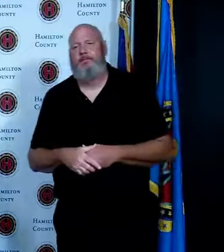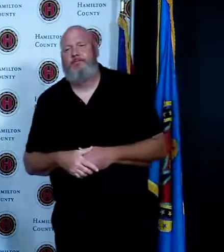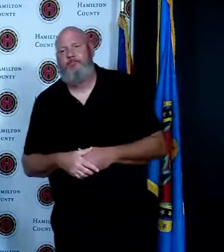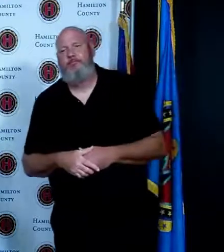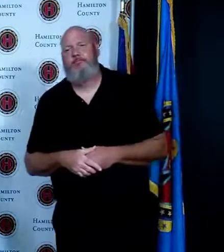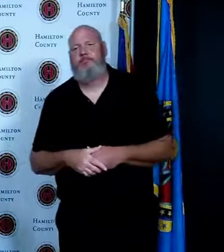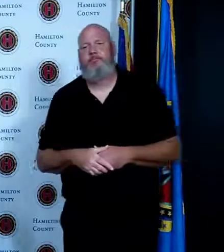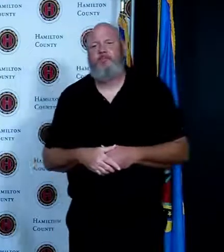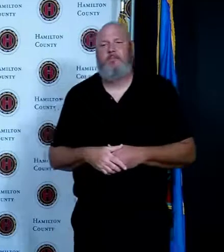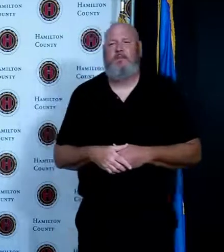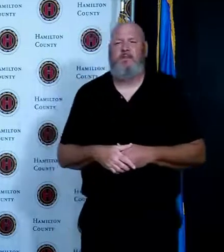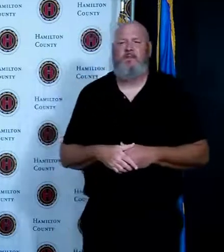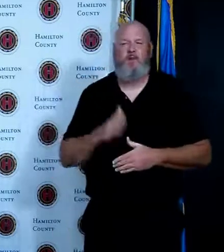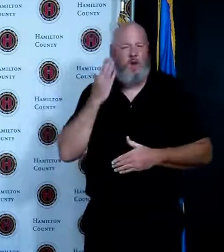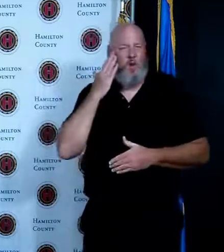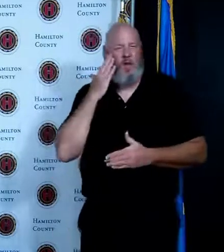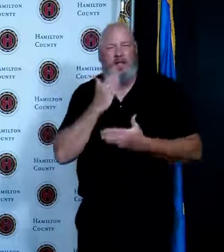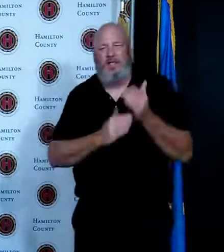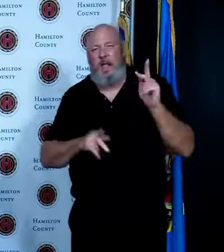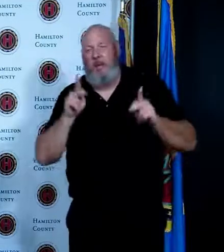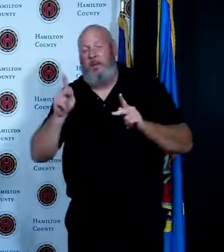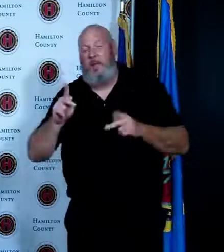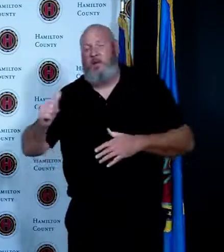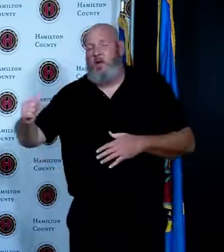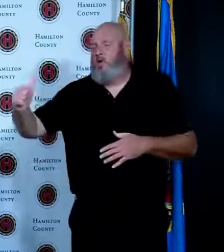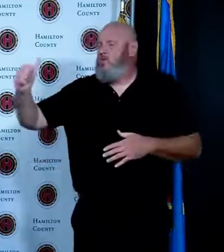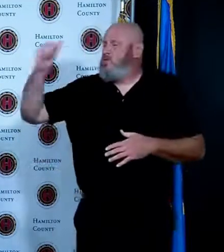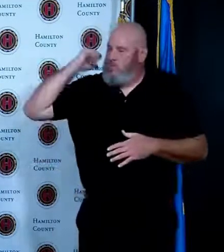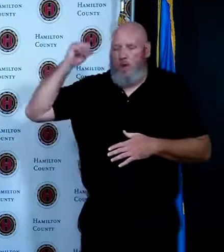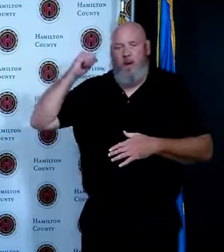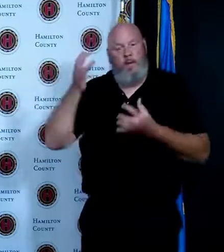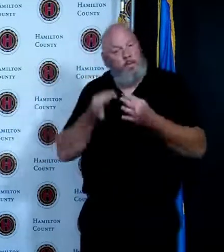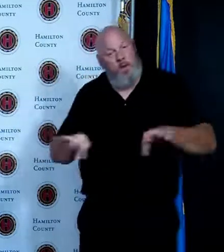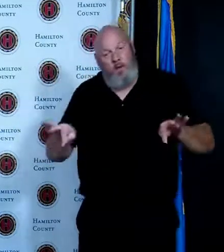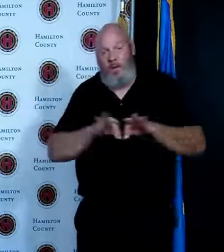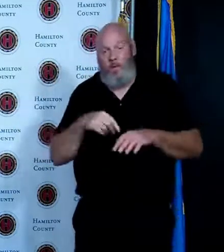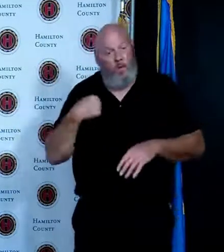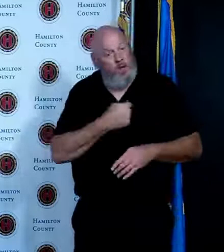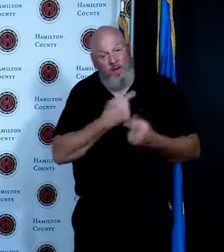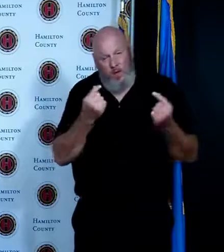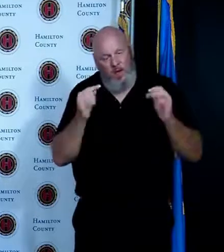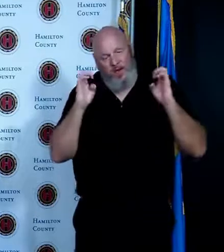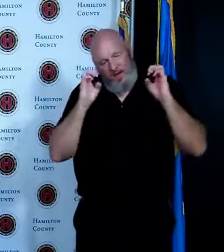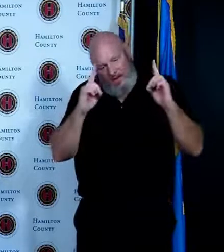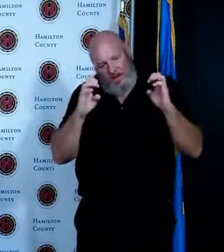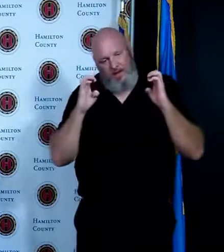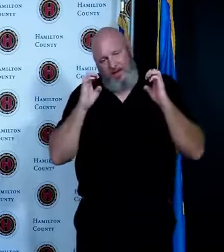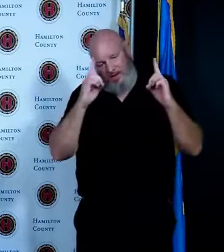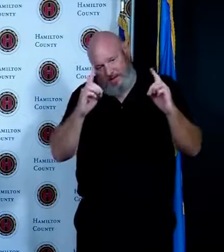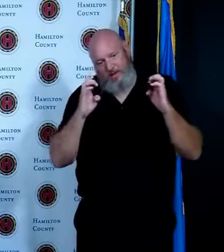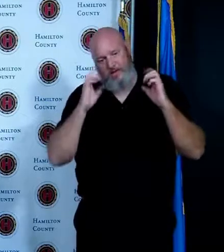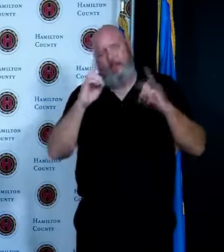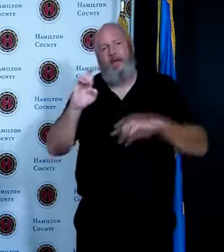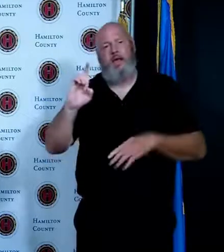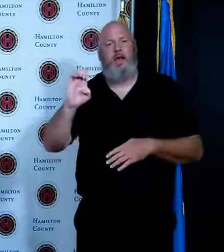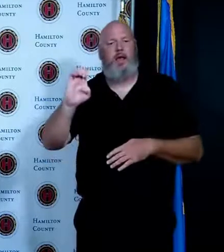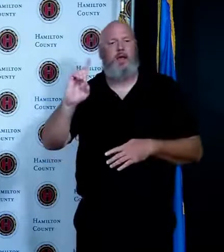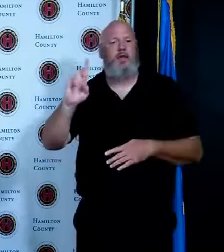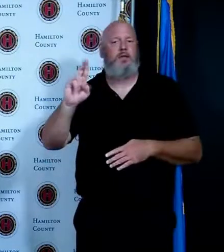those individuals that are not wearing masks we need to look at that as not okay so when you when you guys do go out into